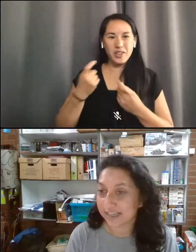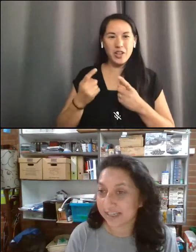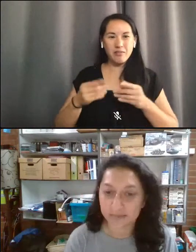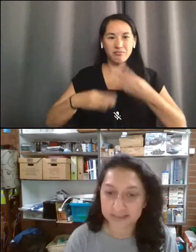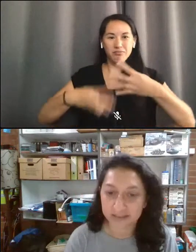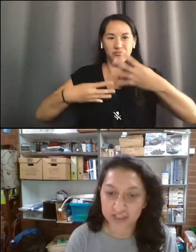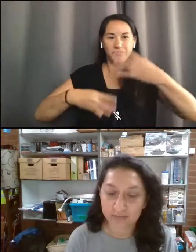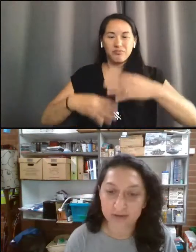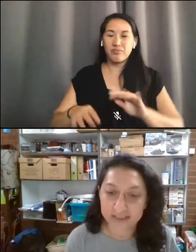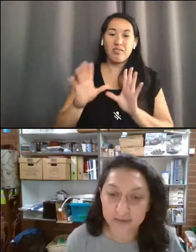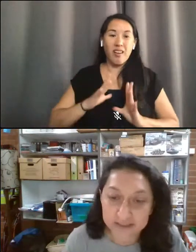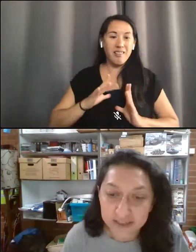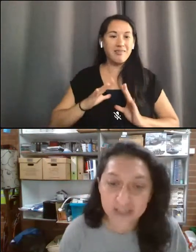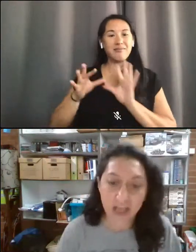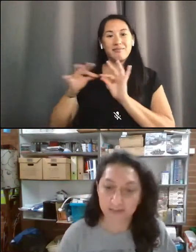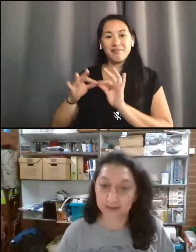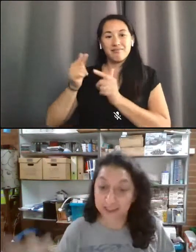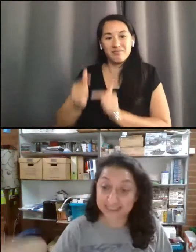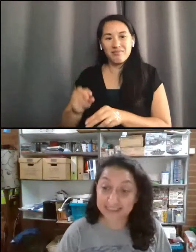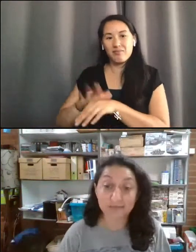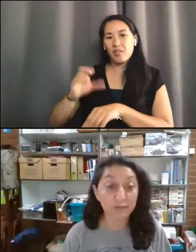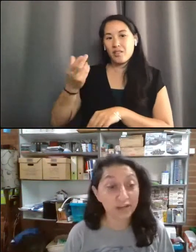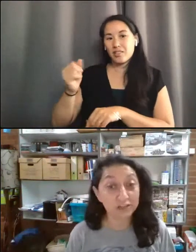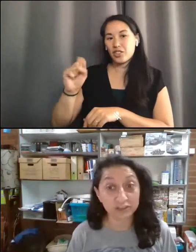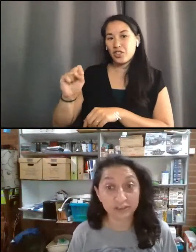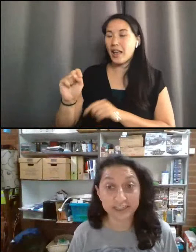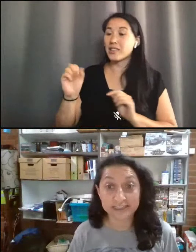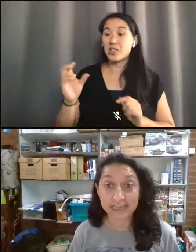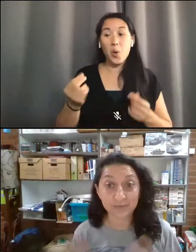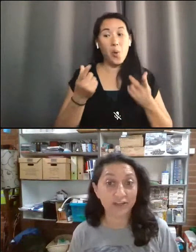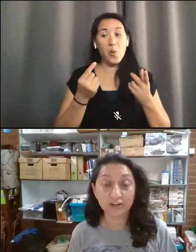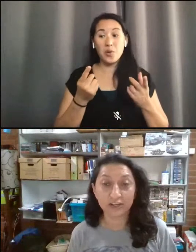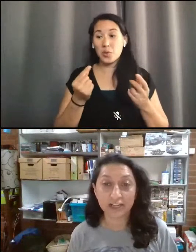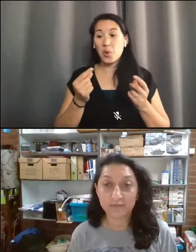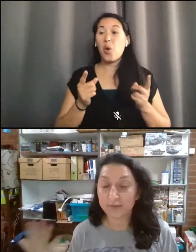comments on the chat box as well so um on the chat system so what i'll do is as we go if people have